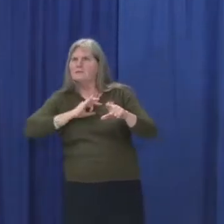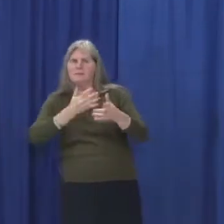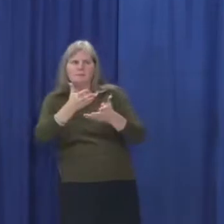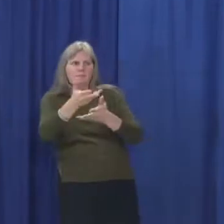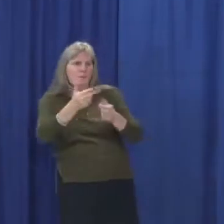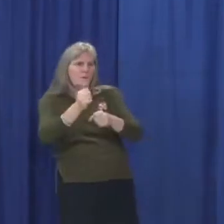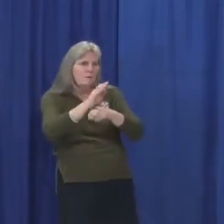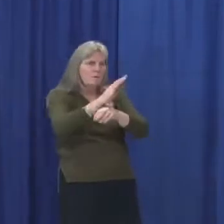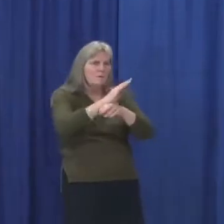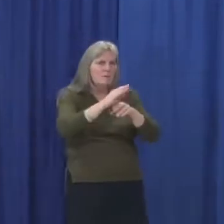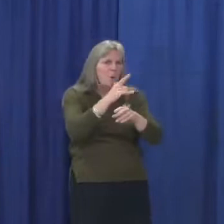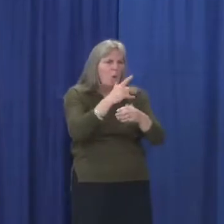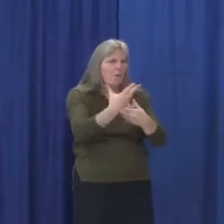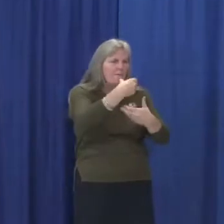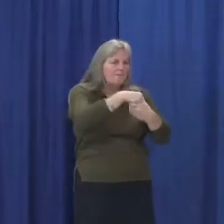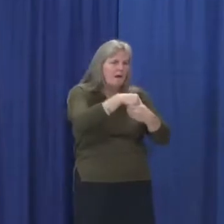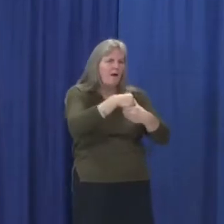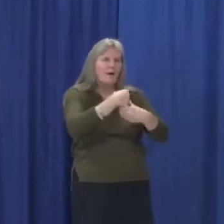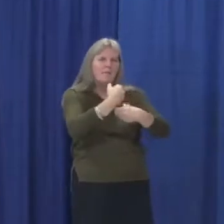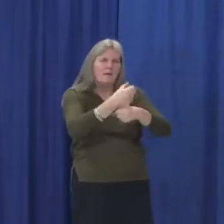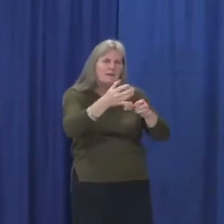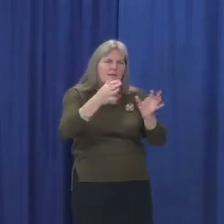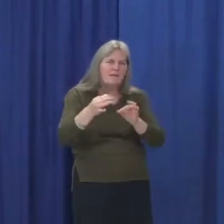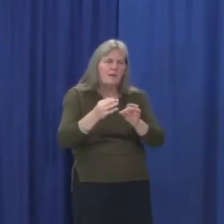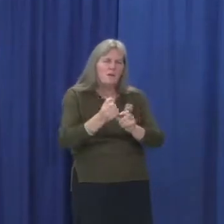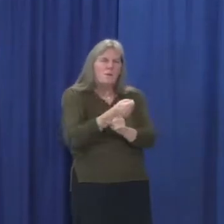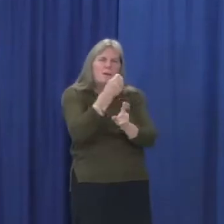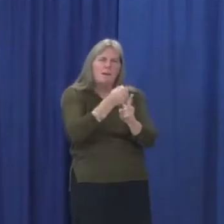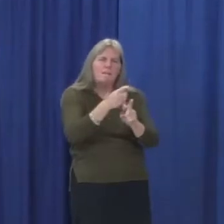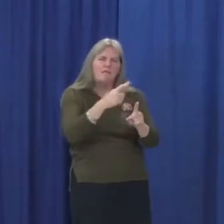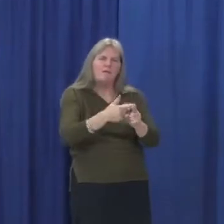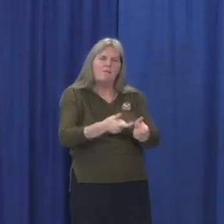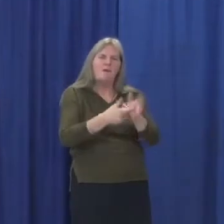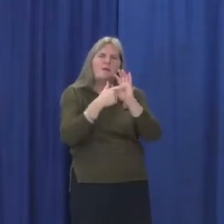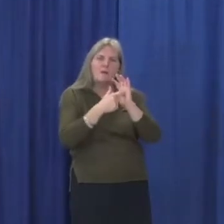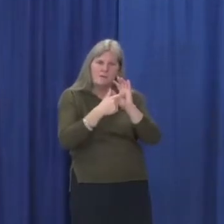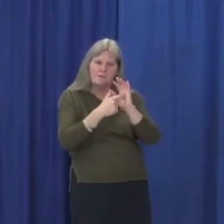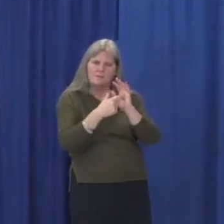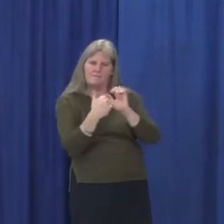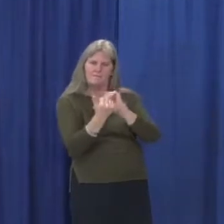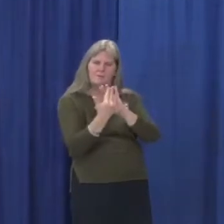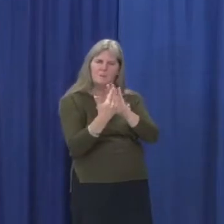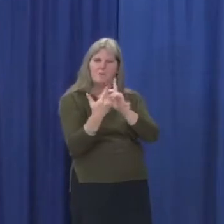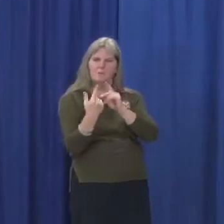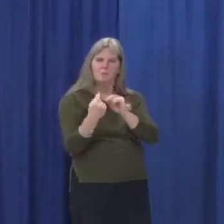with businesses stakeholders and those impacted by this requirement to address the